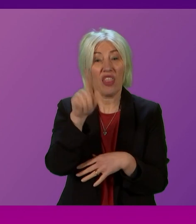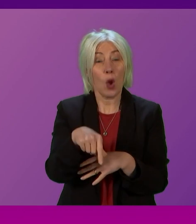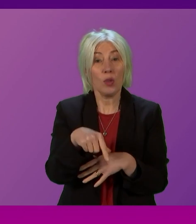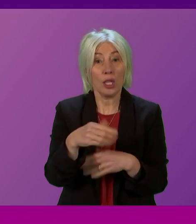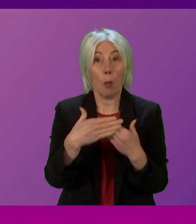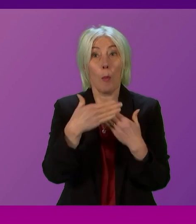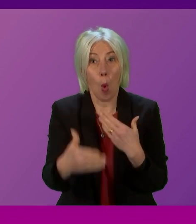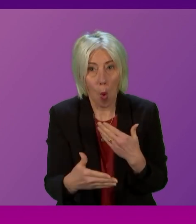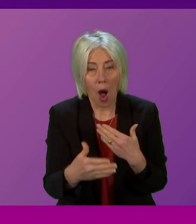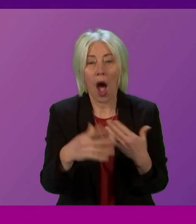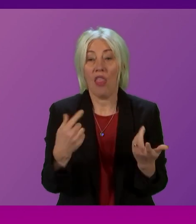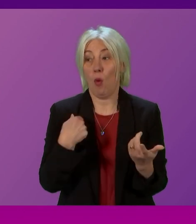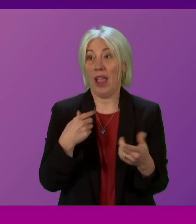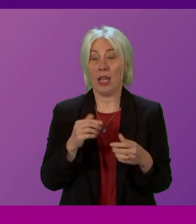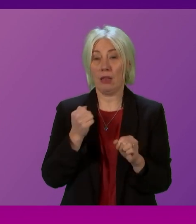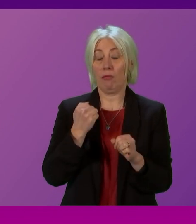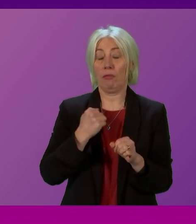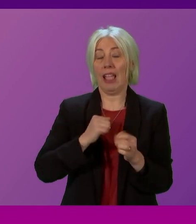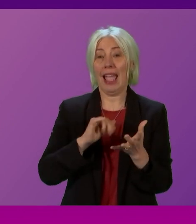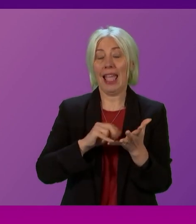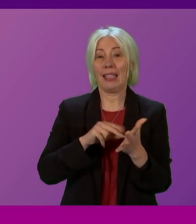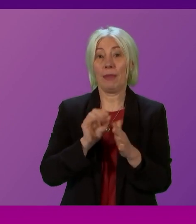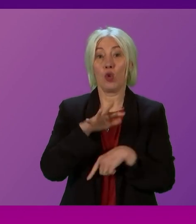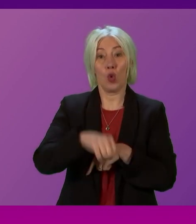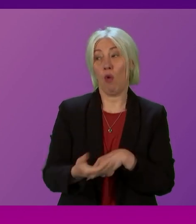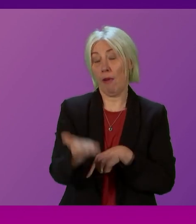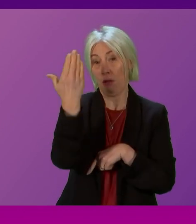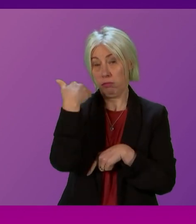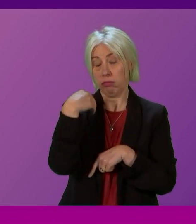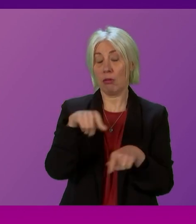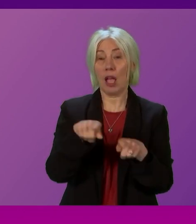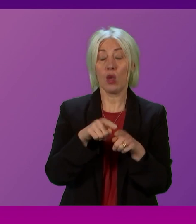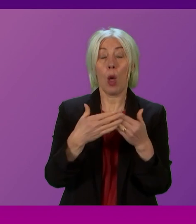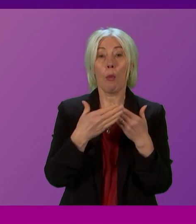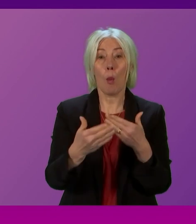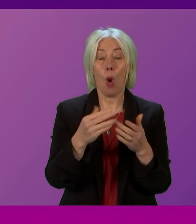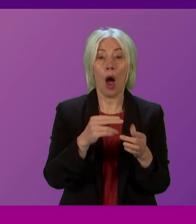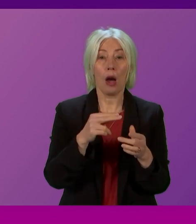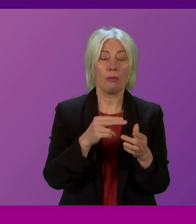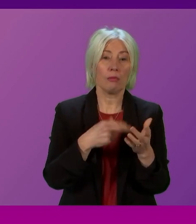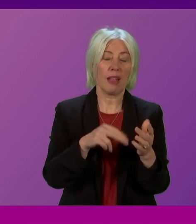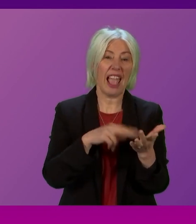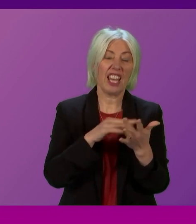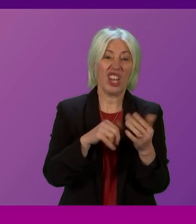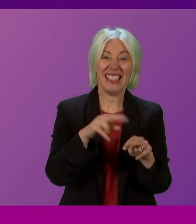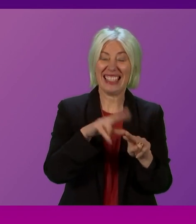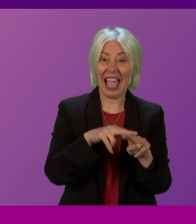when this Government took office—and, of course, more staff per head of population than anywhere else in the UK.